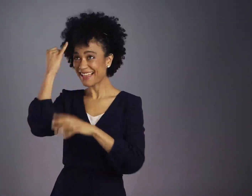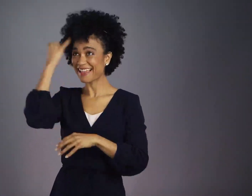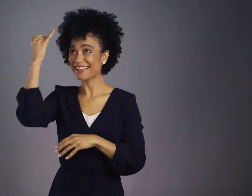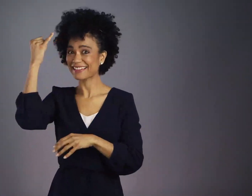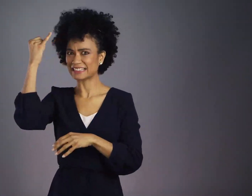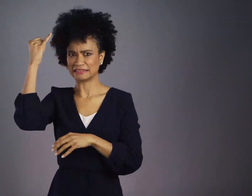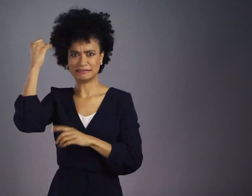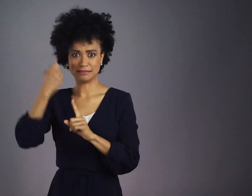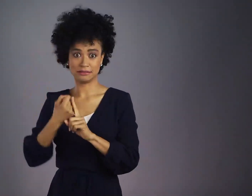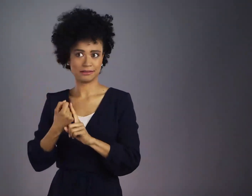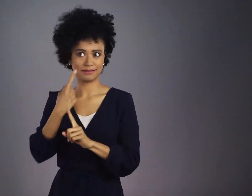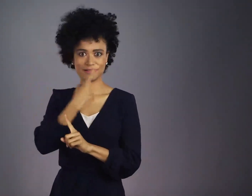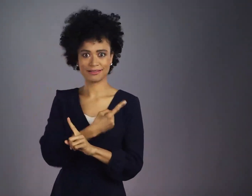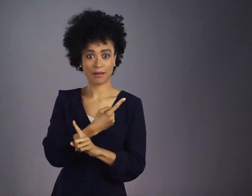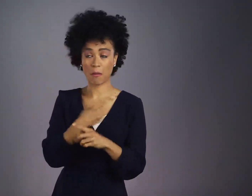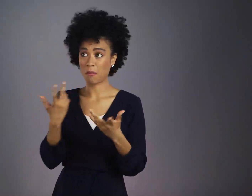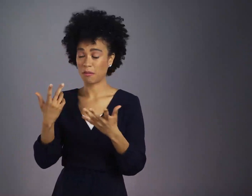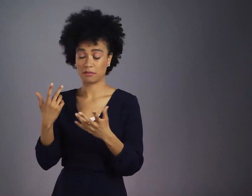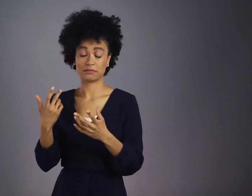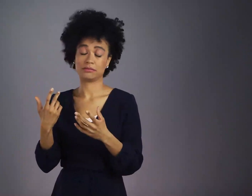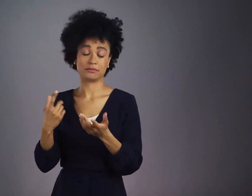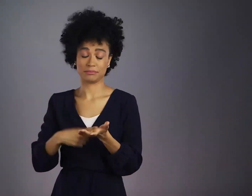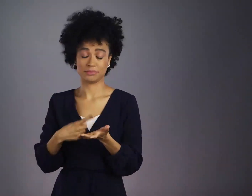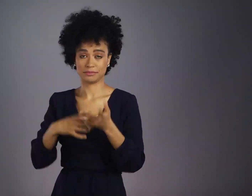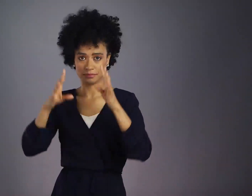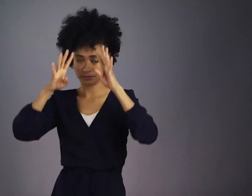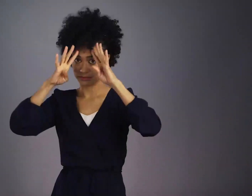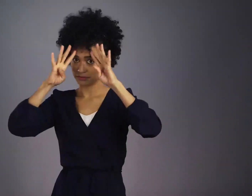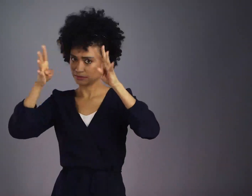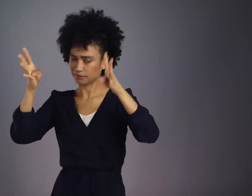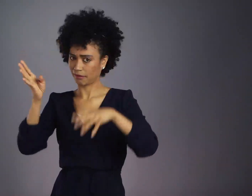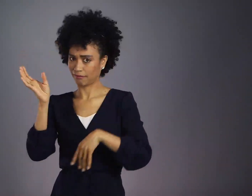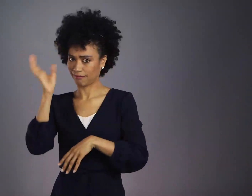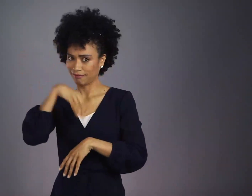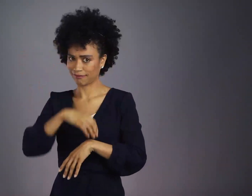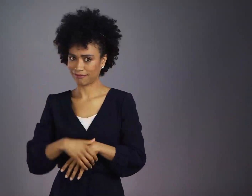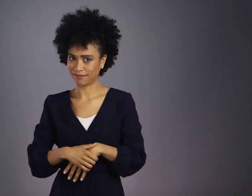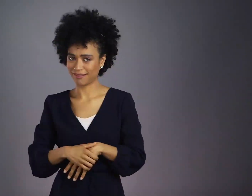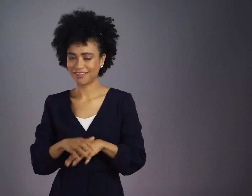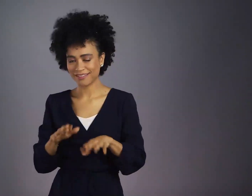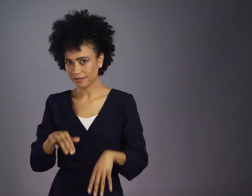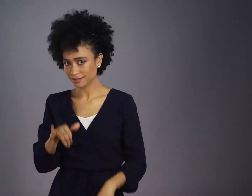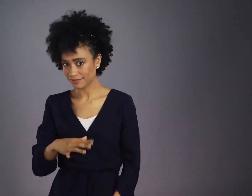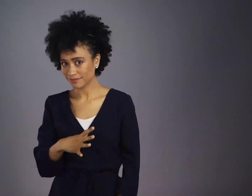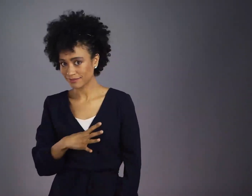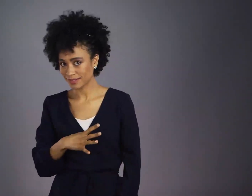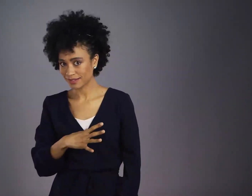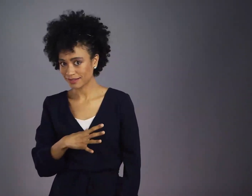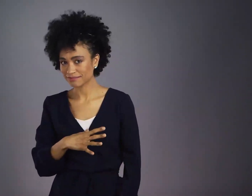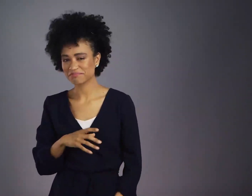in all sorts of absurd actions and ideas. Nevertheless, we ﬁnd that our thinking will,